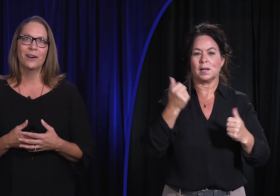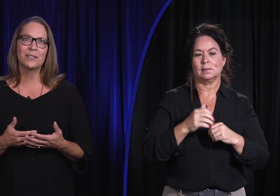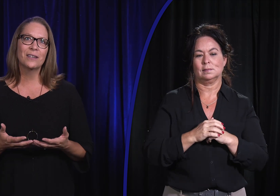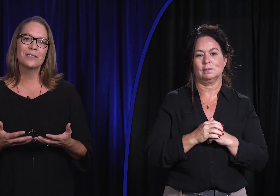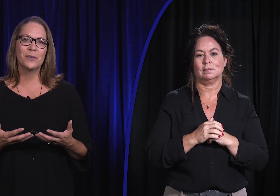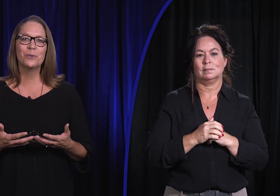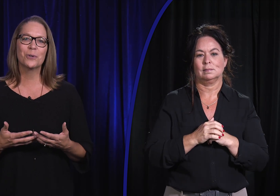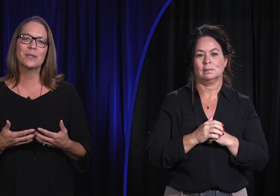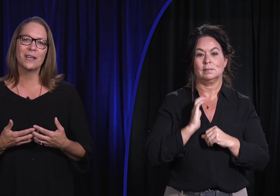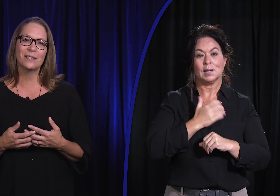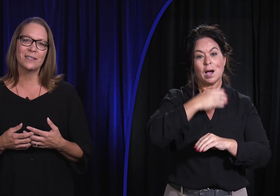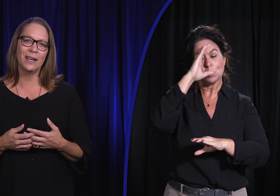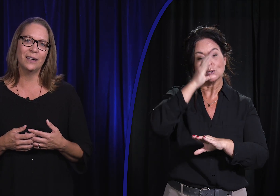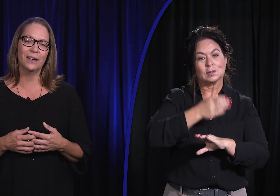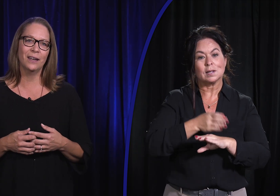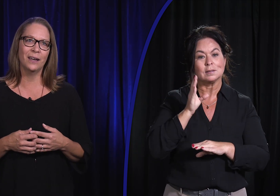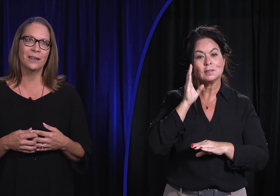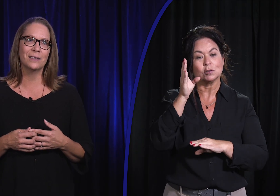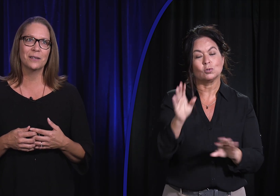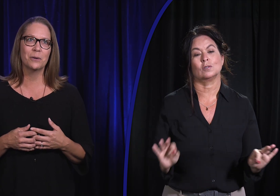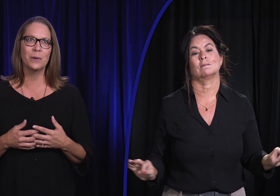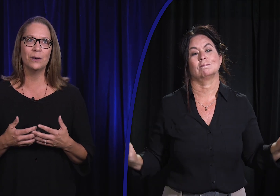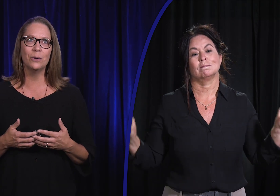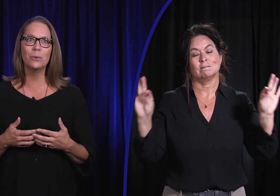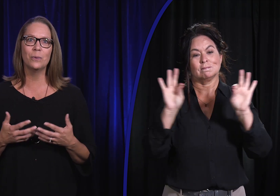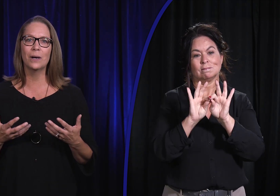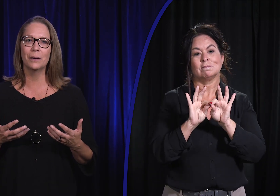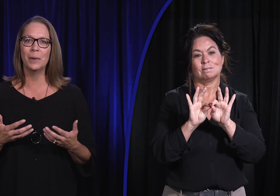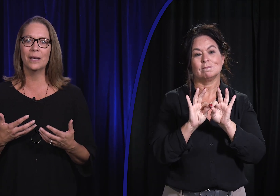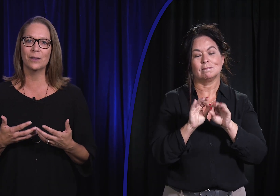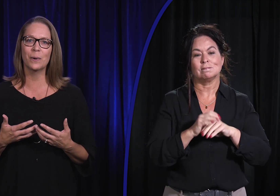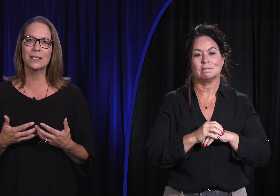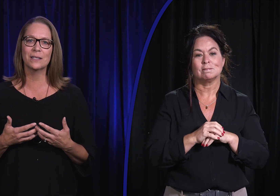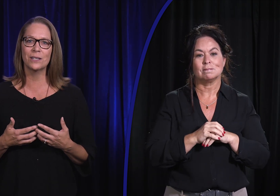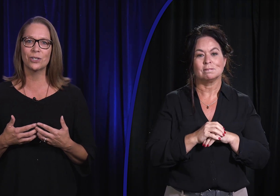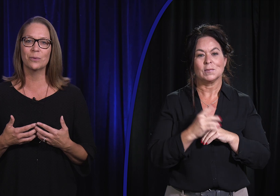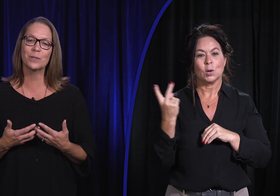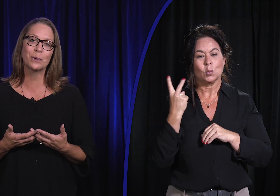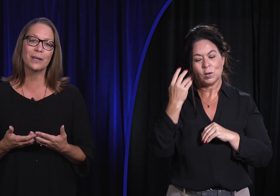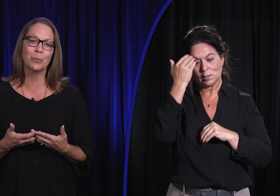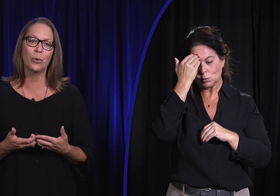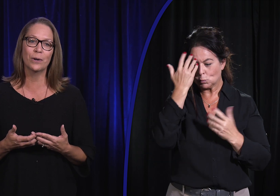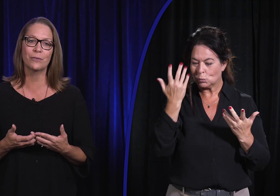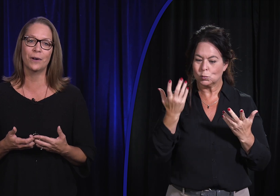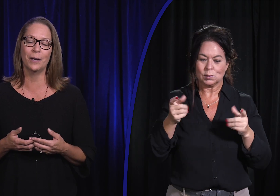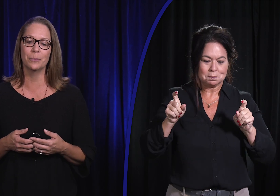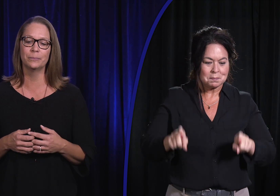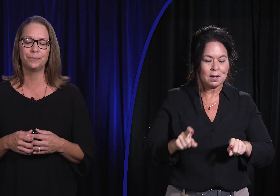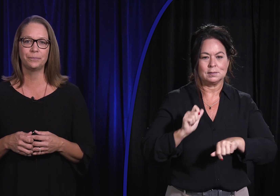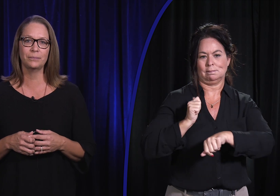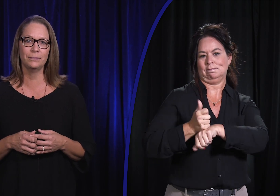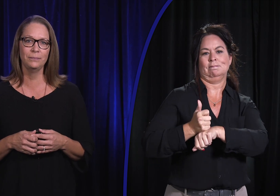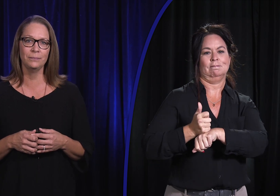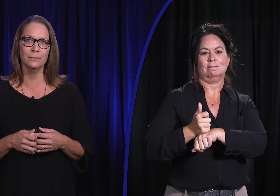Our son's future was at stake and we knew making the right decision was really important for him.